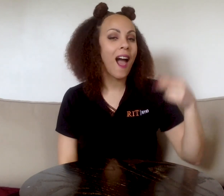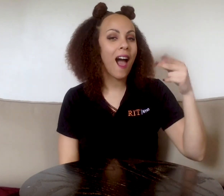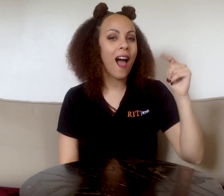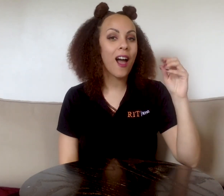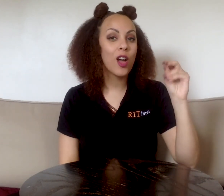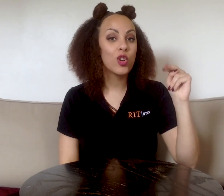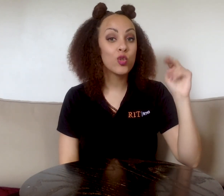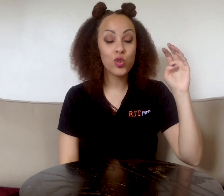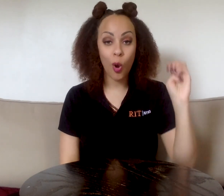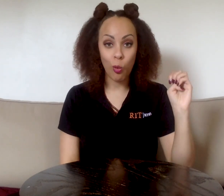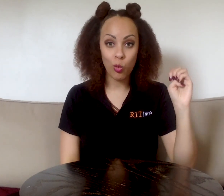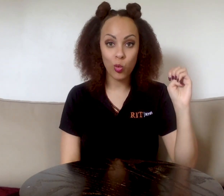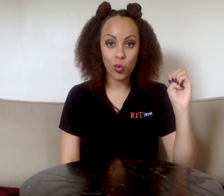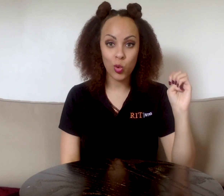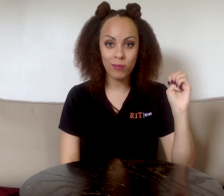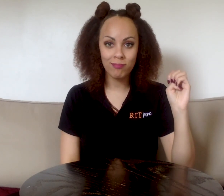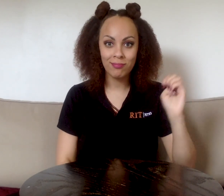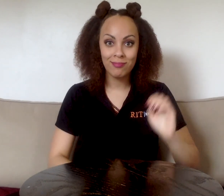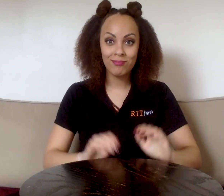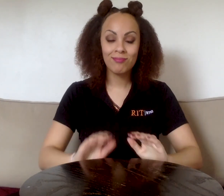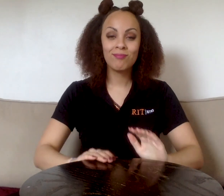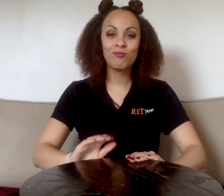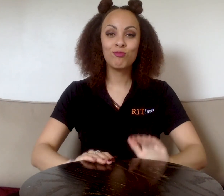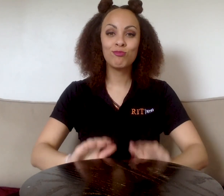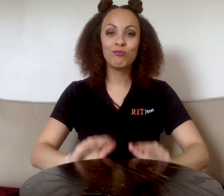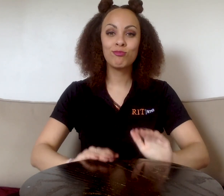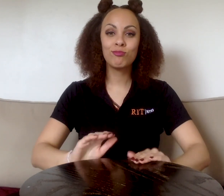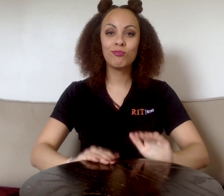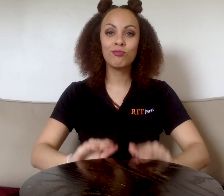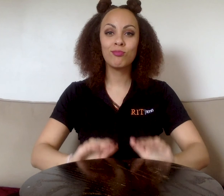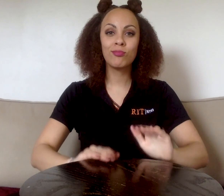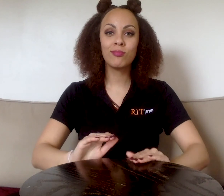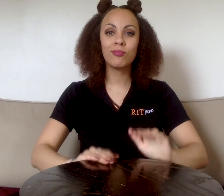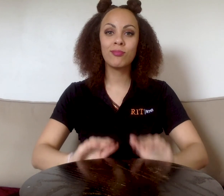tones on your drum.